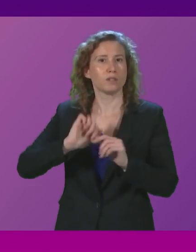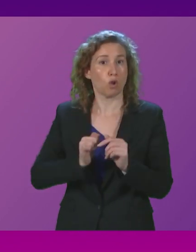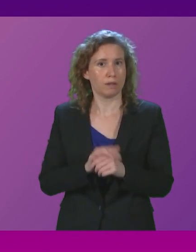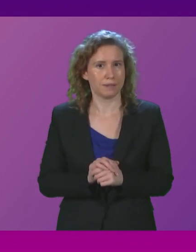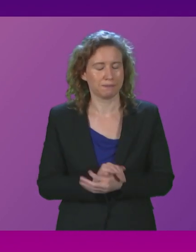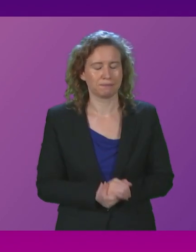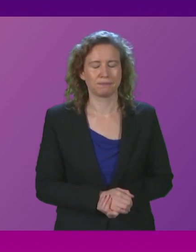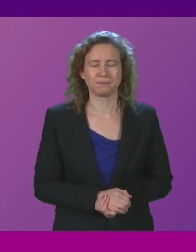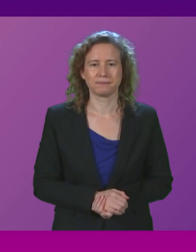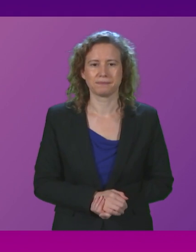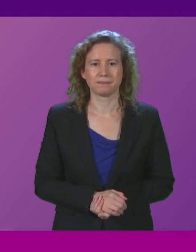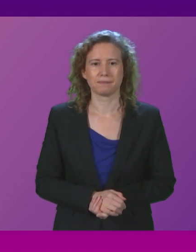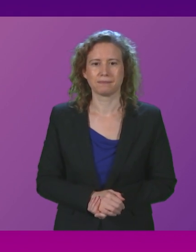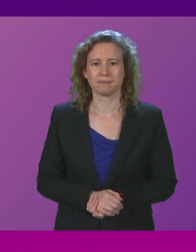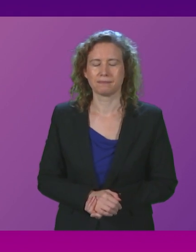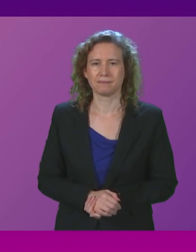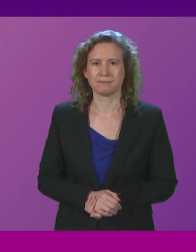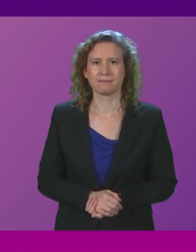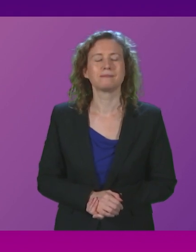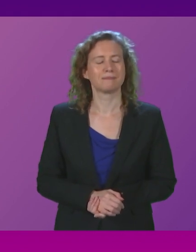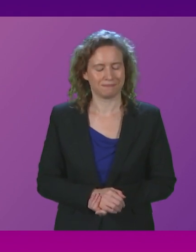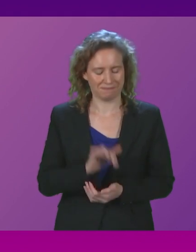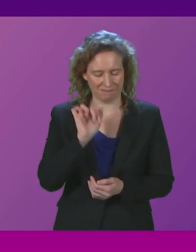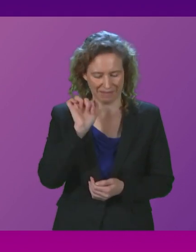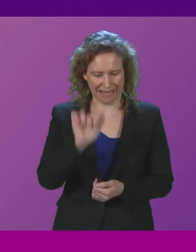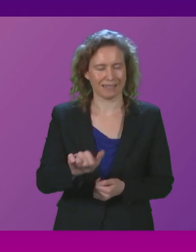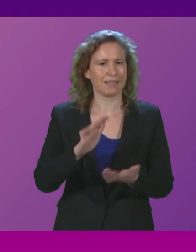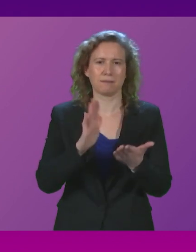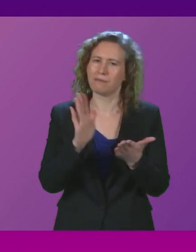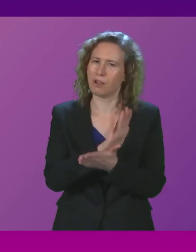Yes, I am very happy to do so.